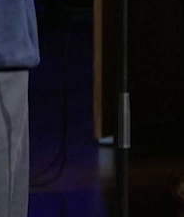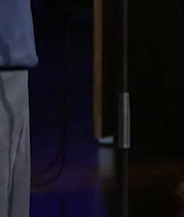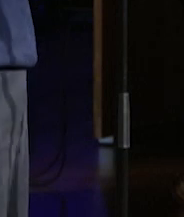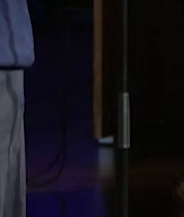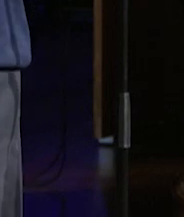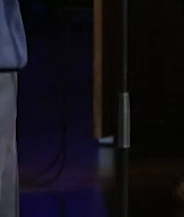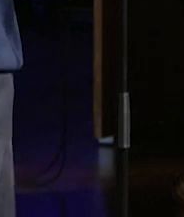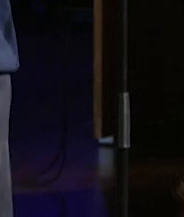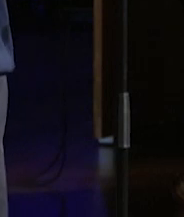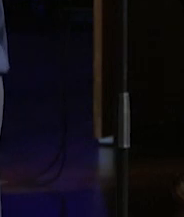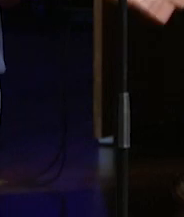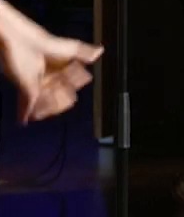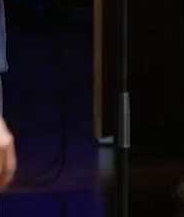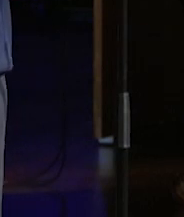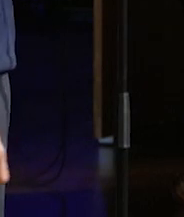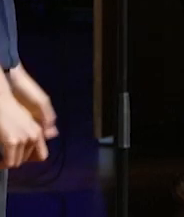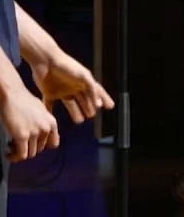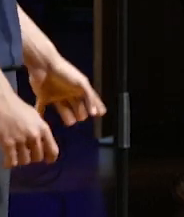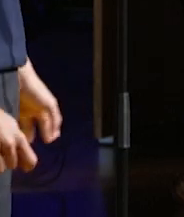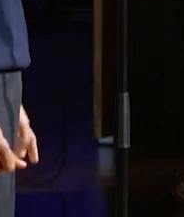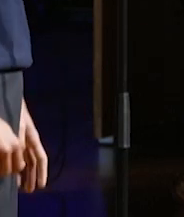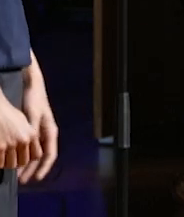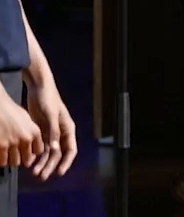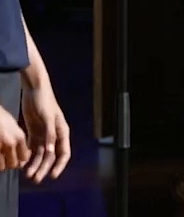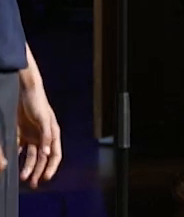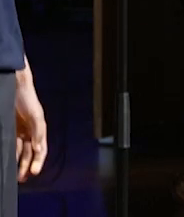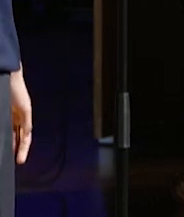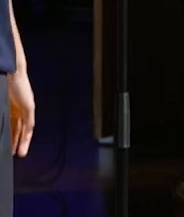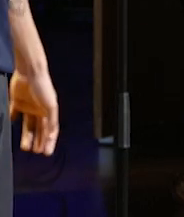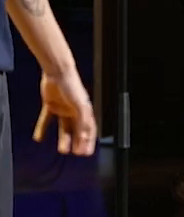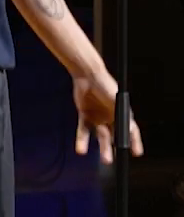#I'll find you again. Don't believe me?#